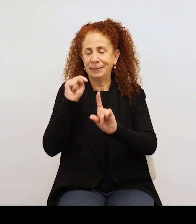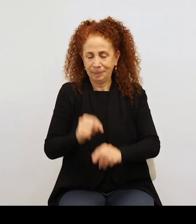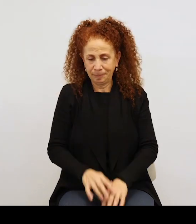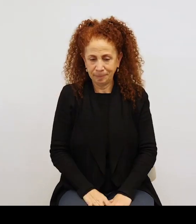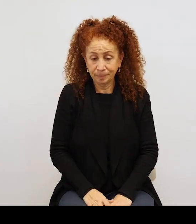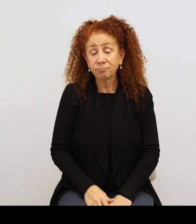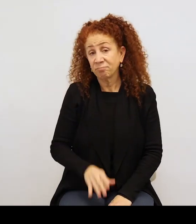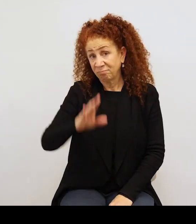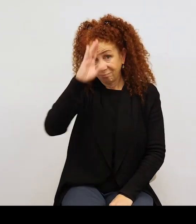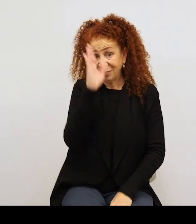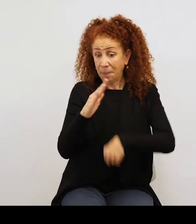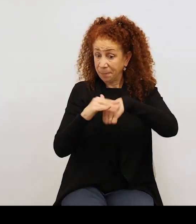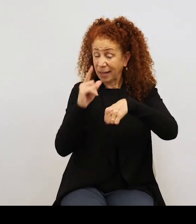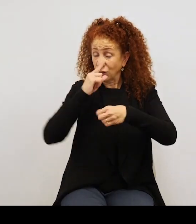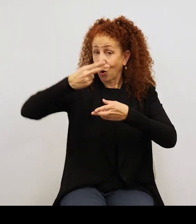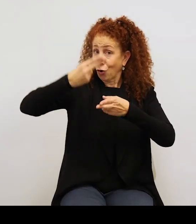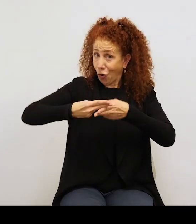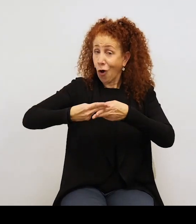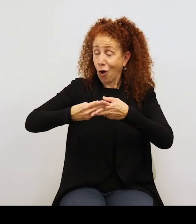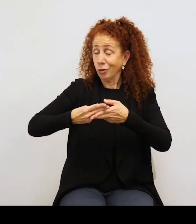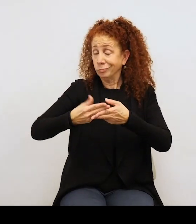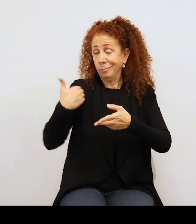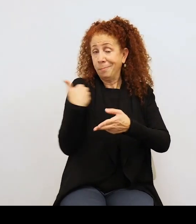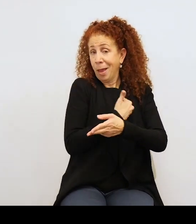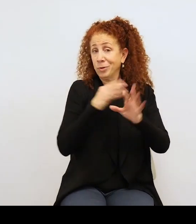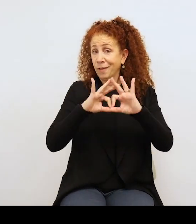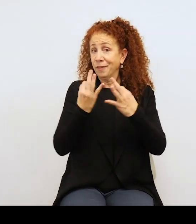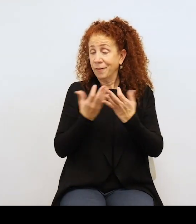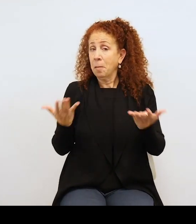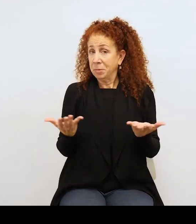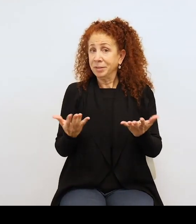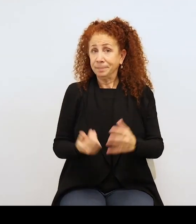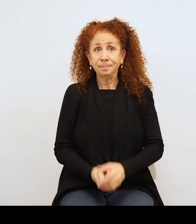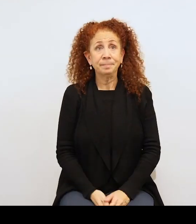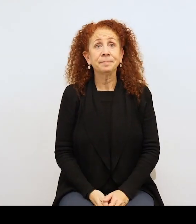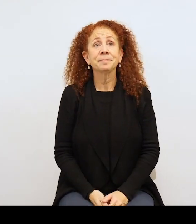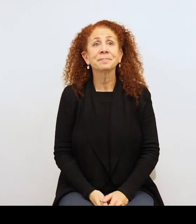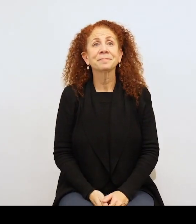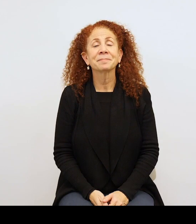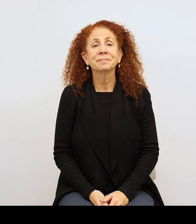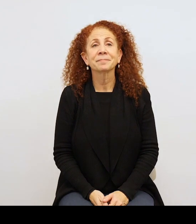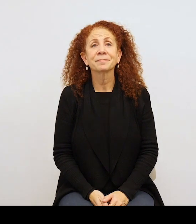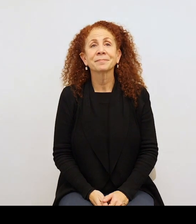After all, they are considered part of the family.